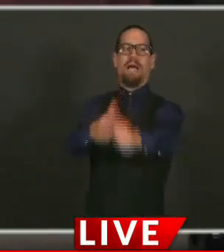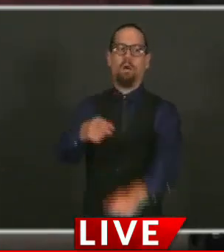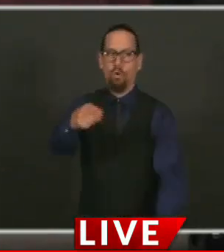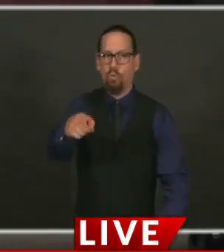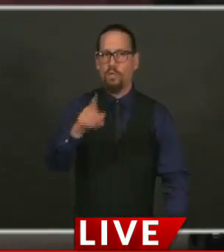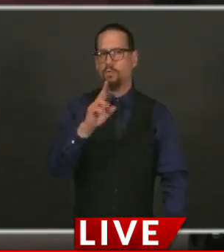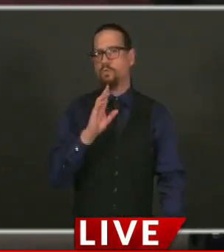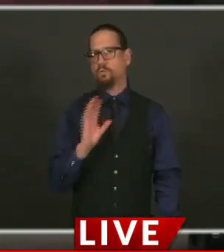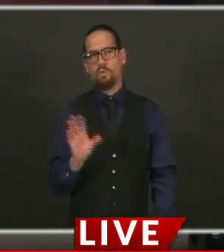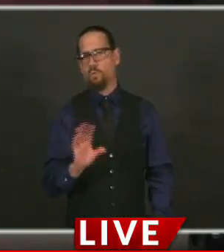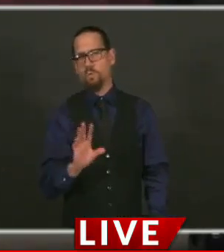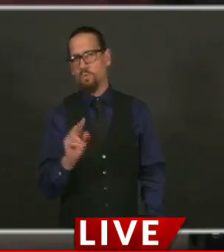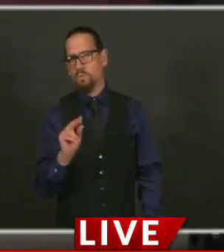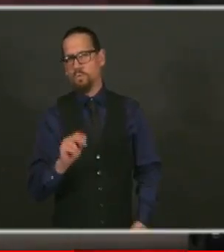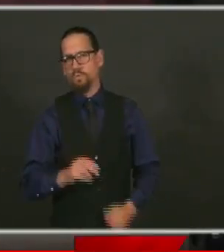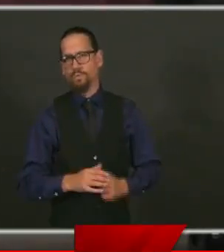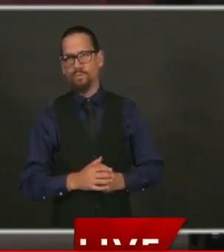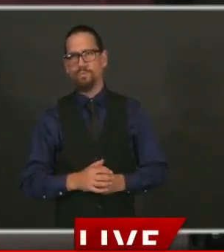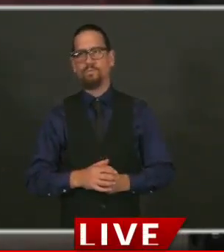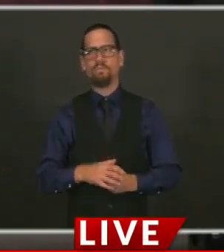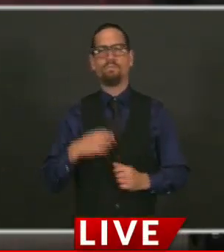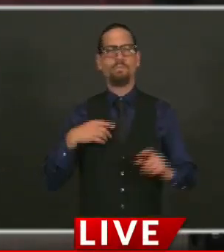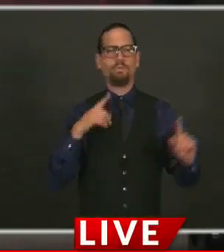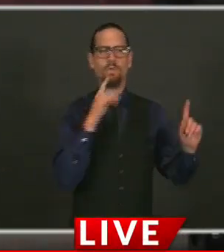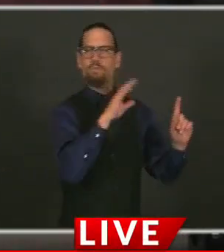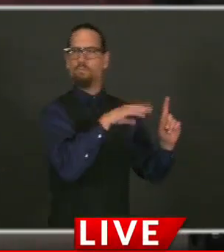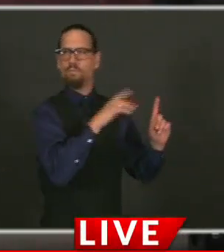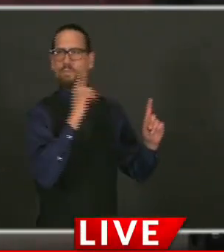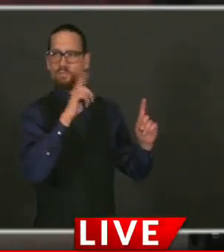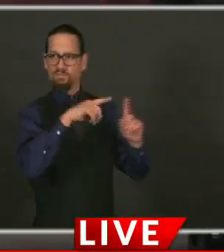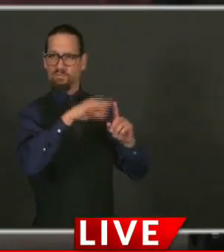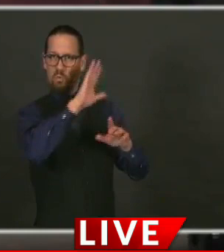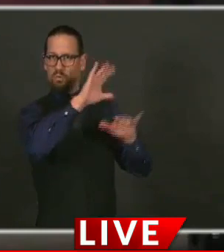SHOULD. IS THE SYSTEM WORKING THE WAY